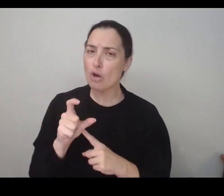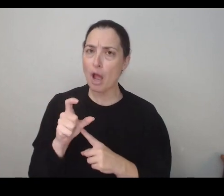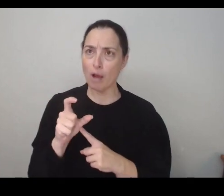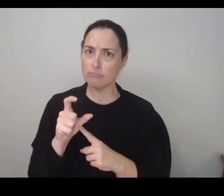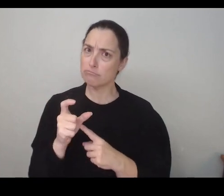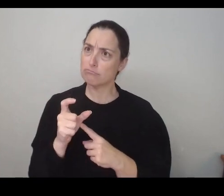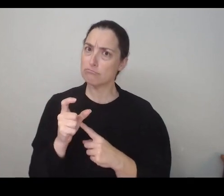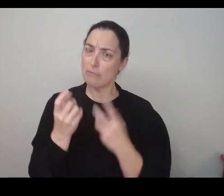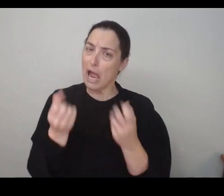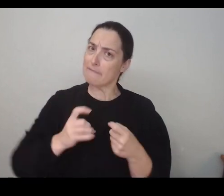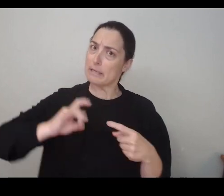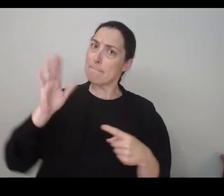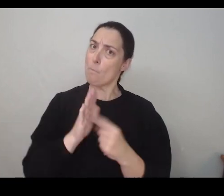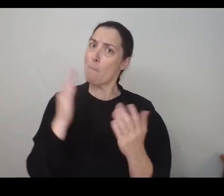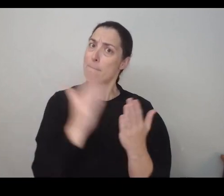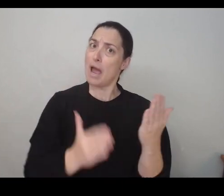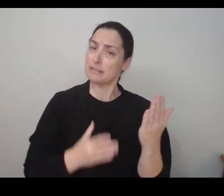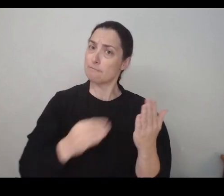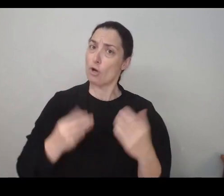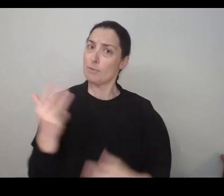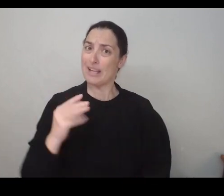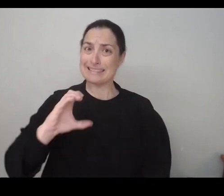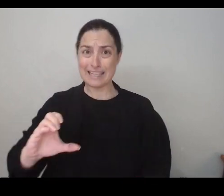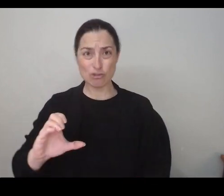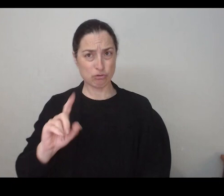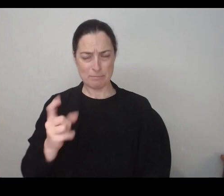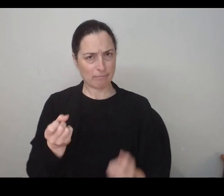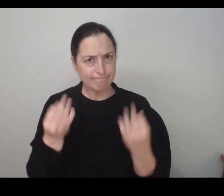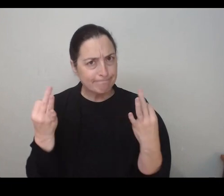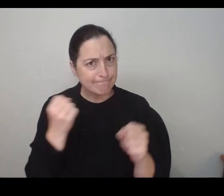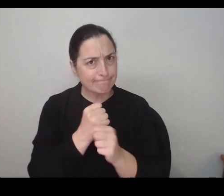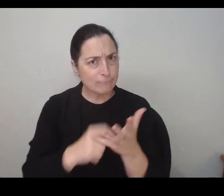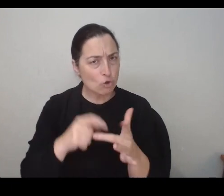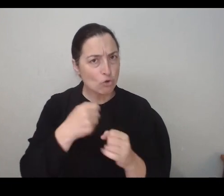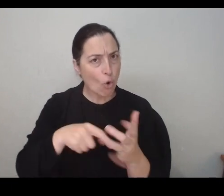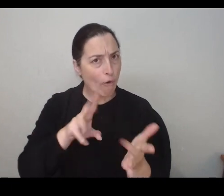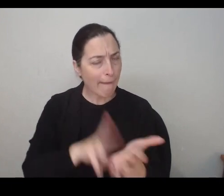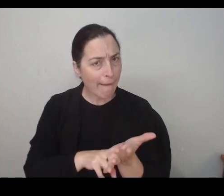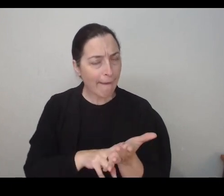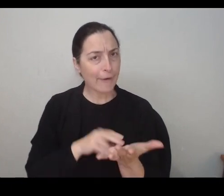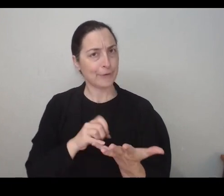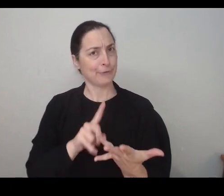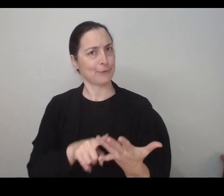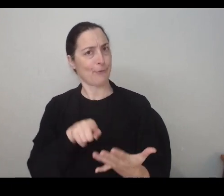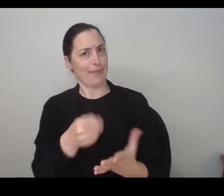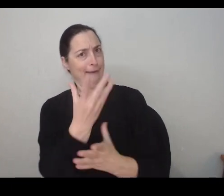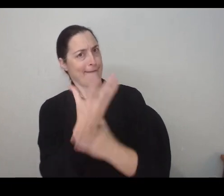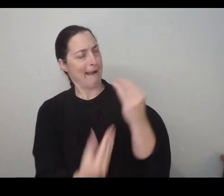from the late 19th century, except Gauguin, I would say. So, it's a gap, which is also quite interesting.